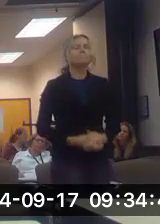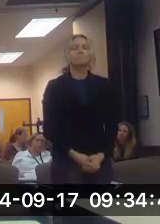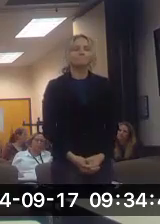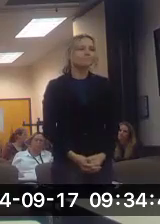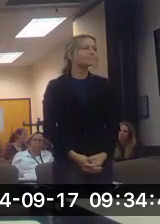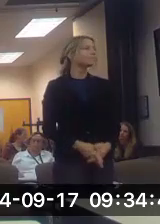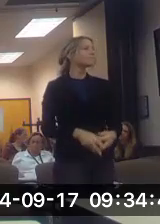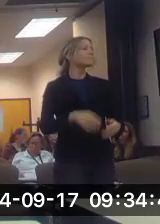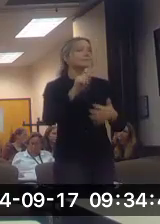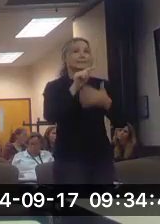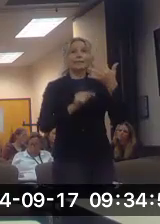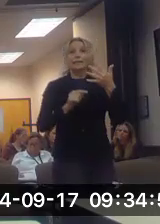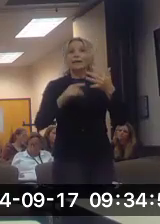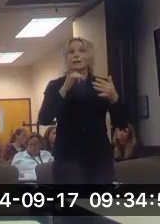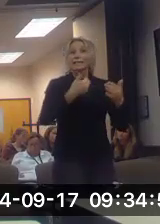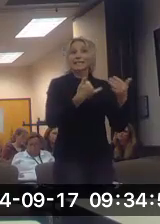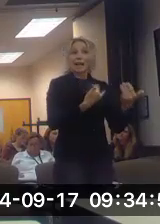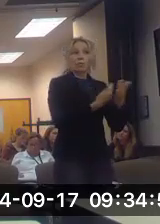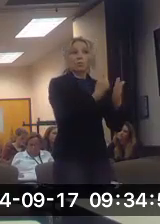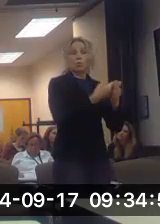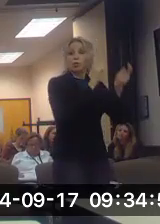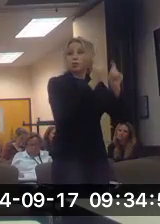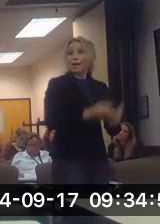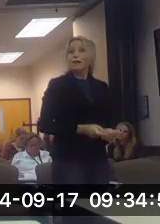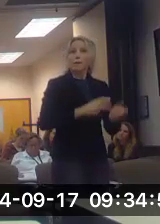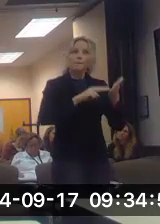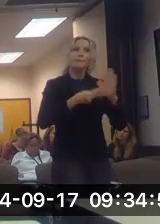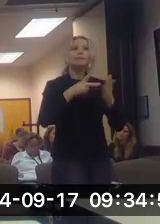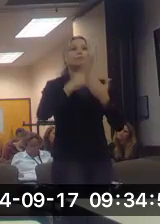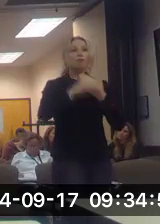Reginald Parson: These changes aim to simplify the administration of the program and reduce complexity.